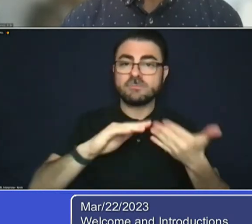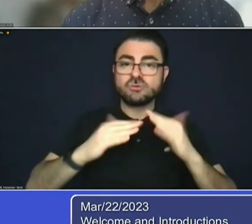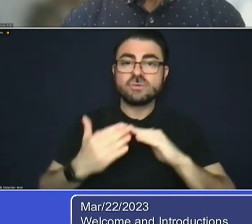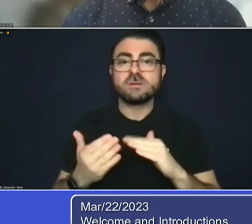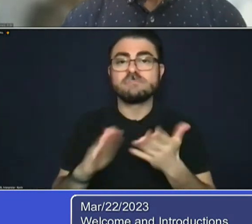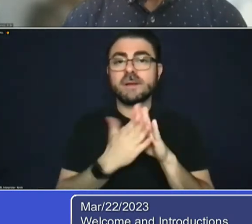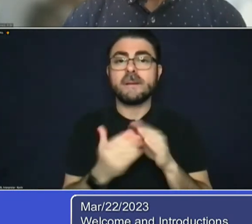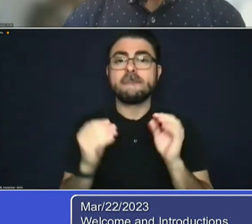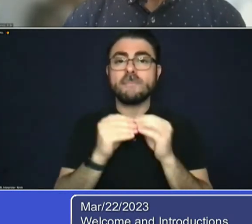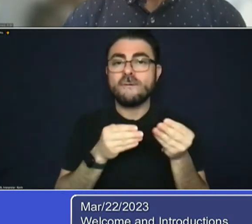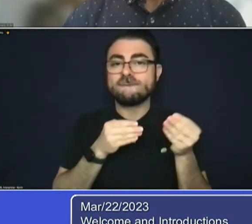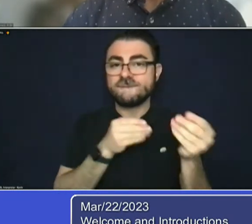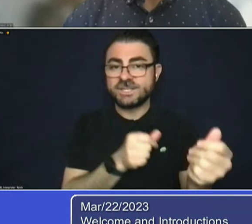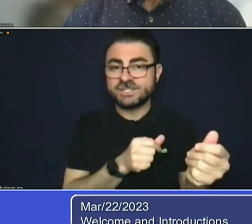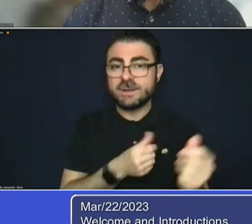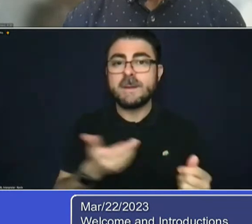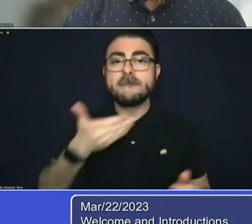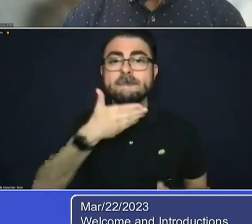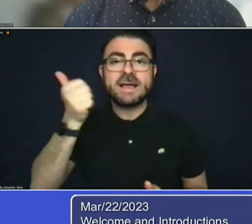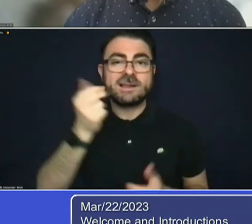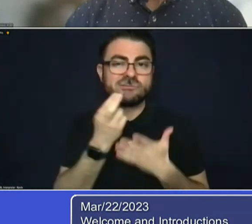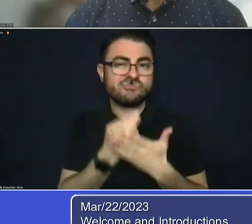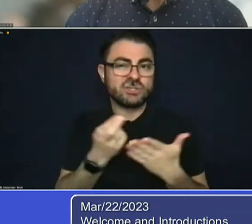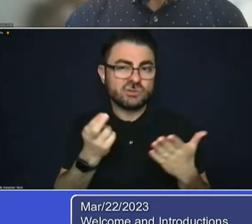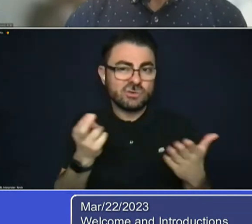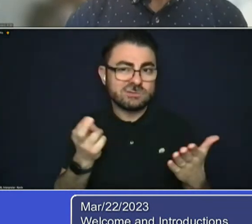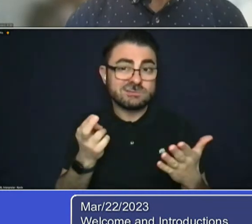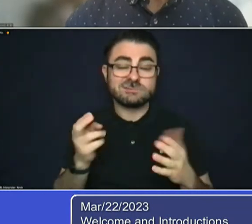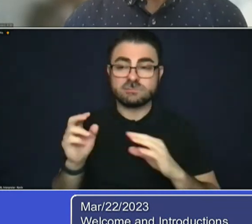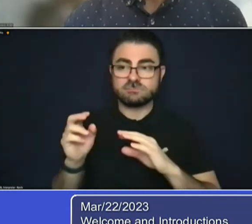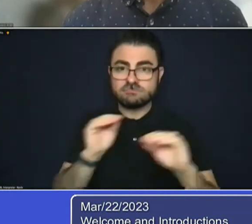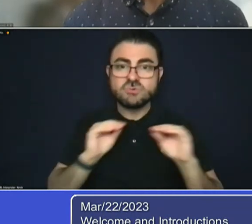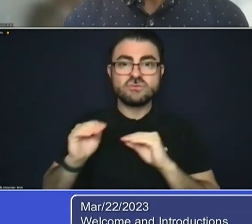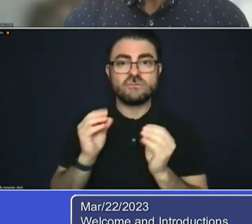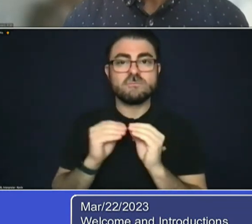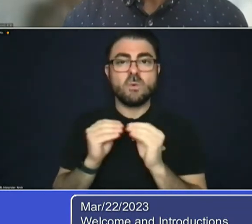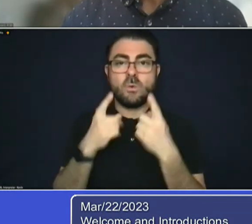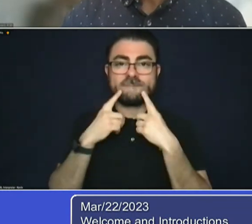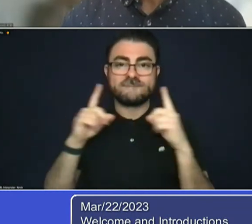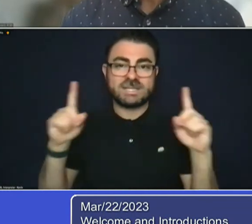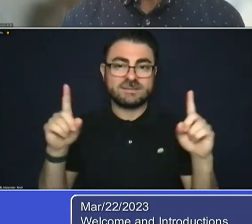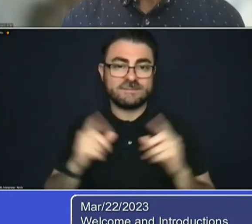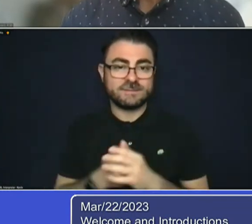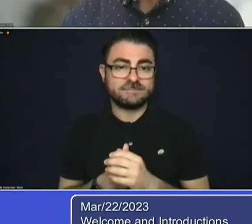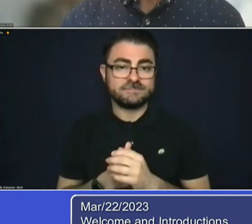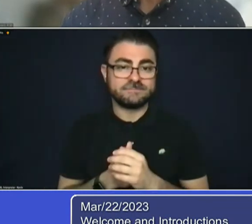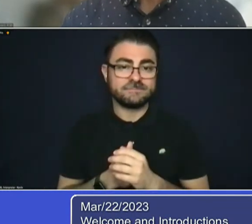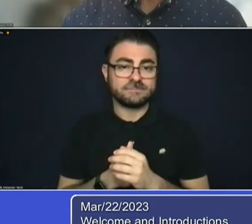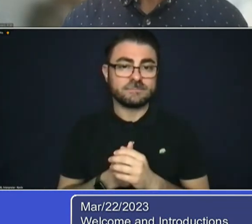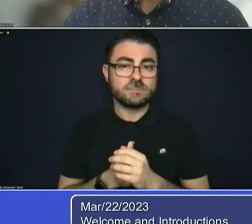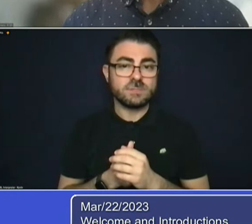PROJECTS HAPPEN IN SERVICE TO THE COMMUNITY MORE EFFICIENTLY.